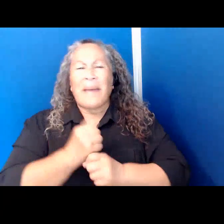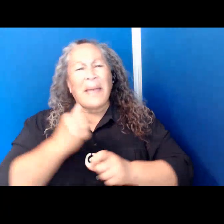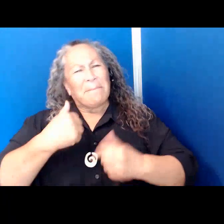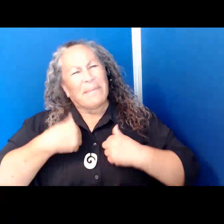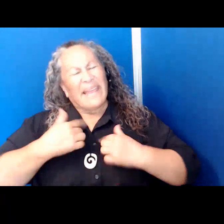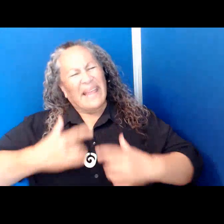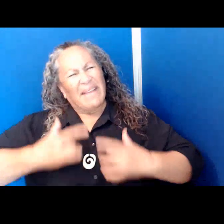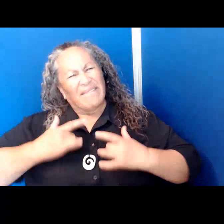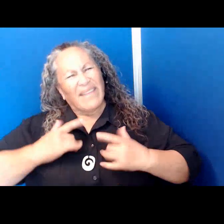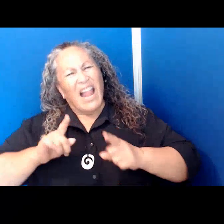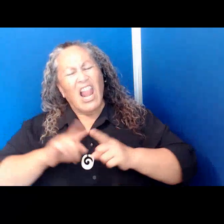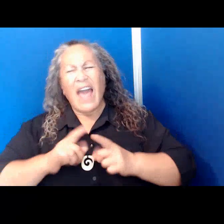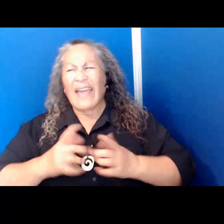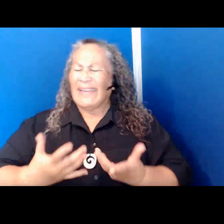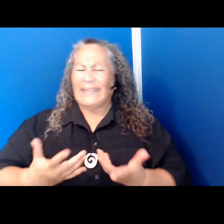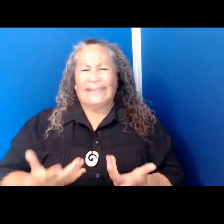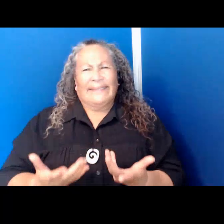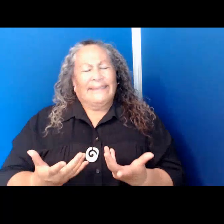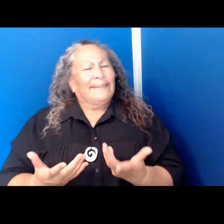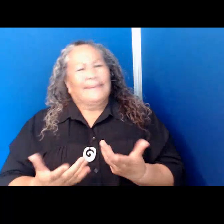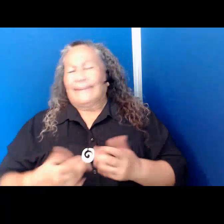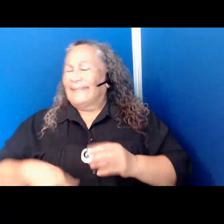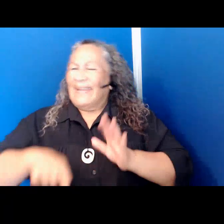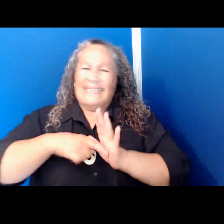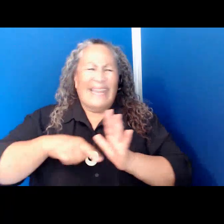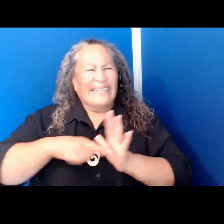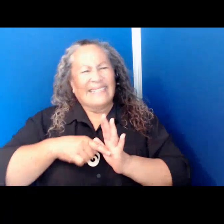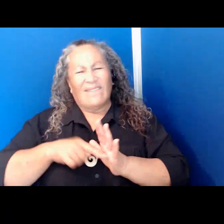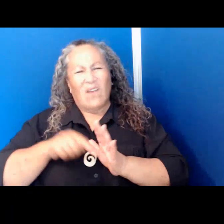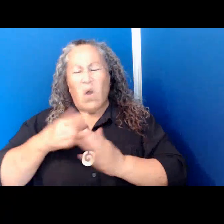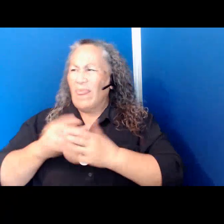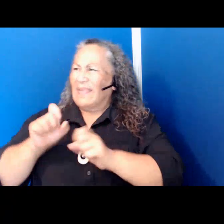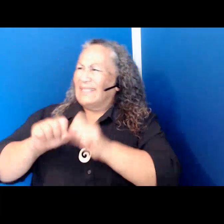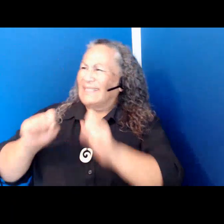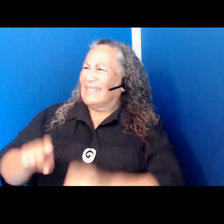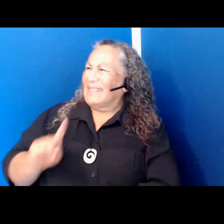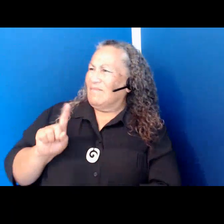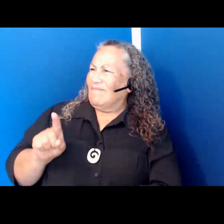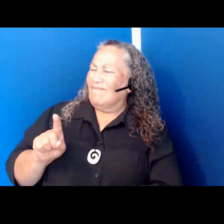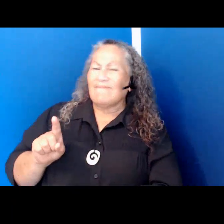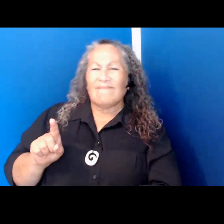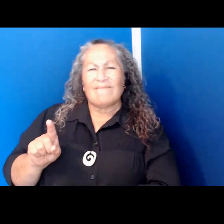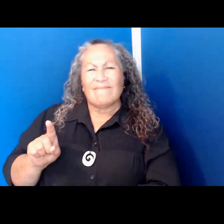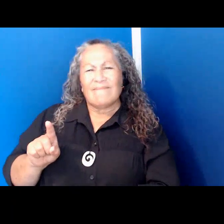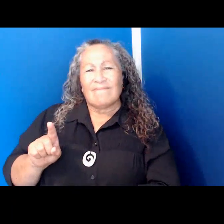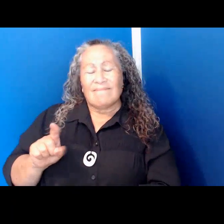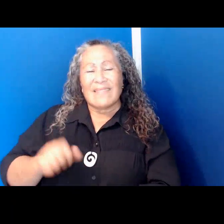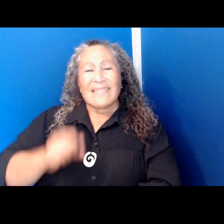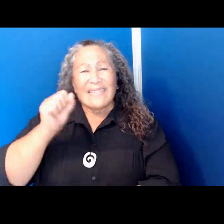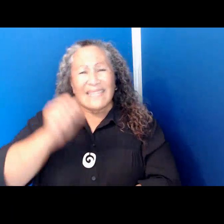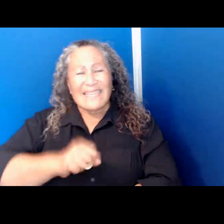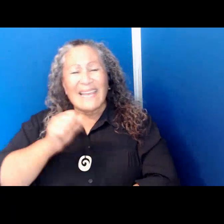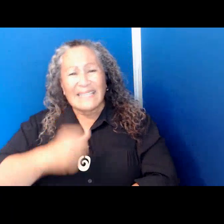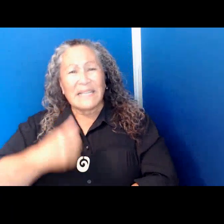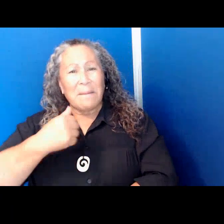some sort of negative way, which is putting it mildly. Even though I was dad's welfare garden,